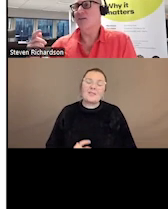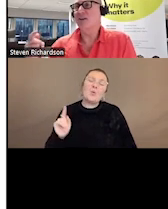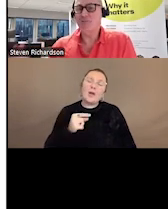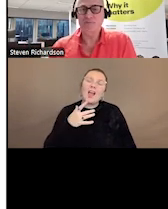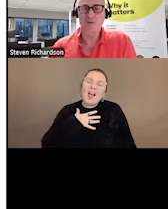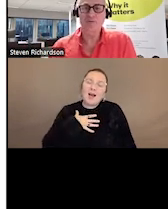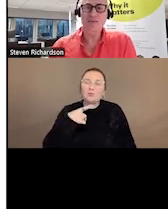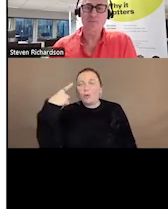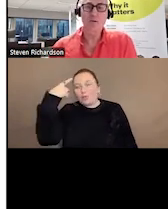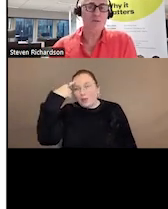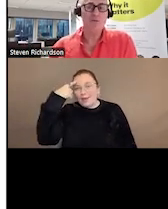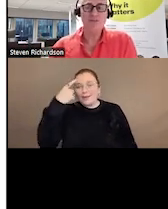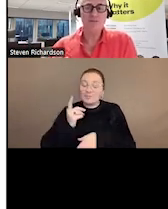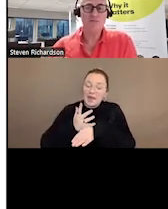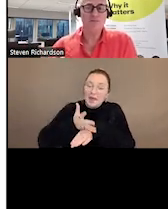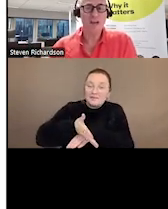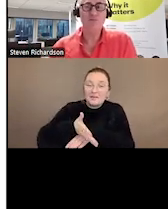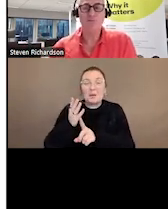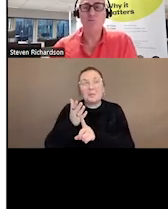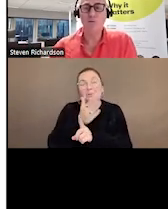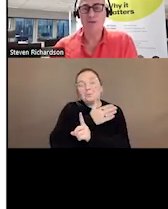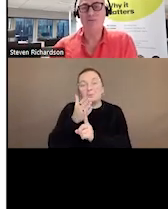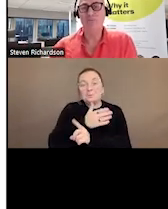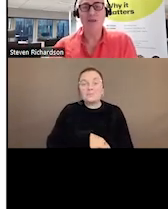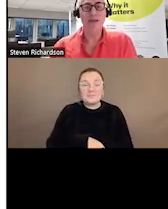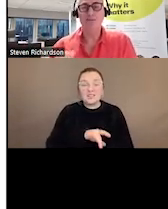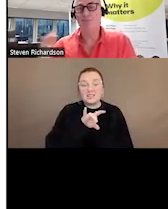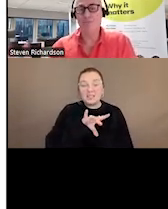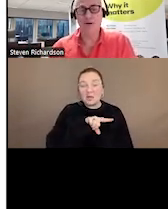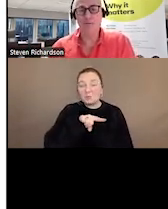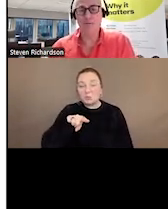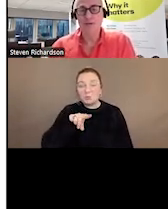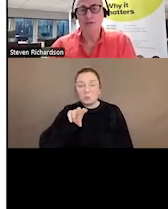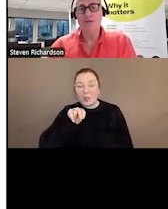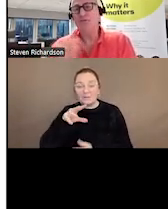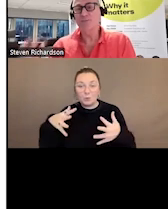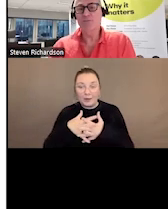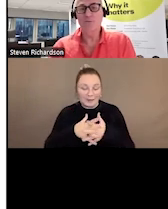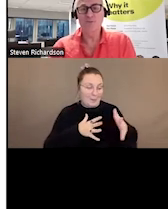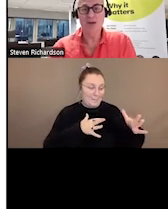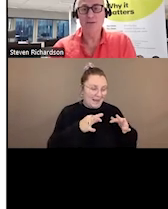an effort for a Giving Day maybe around 10 or 12 weeks for planning to wrap up. For the day,